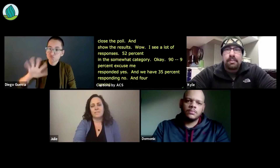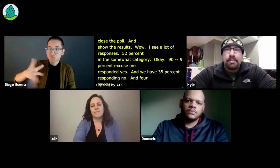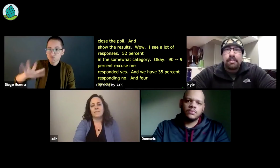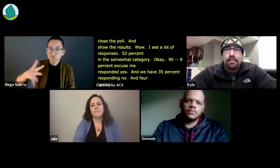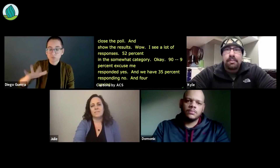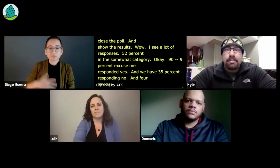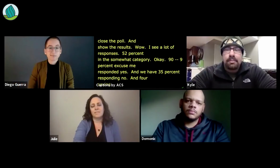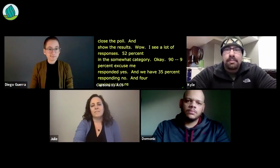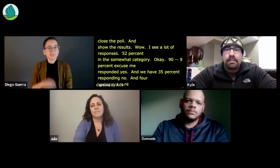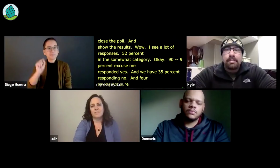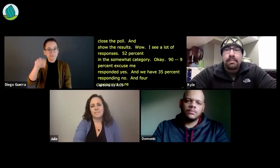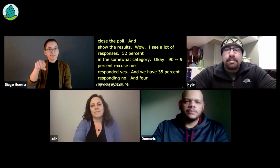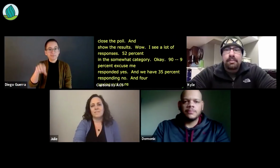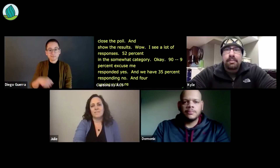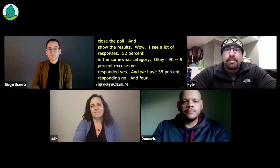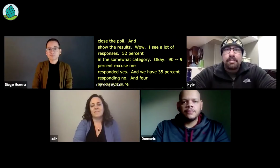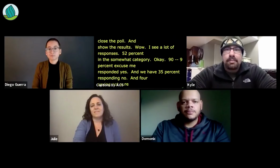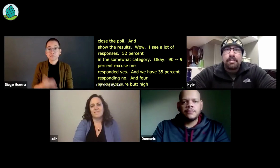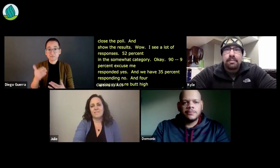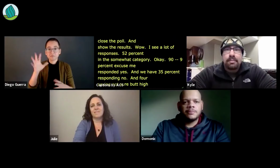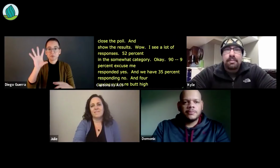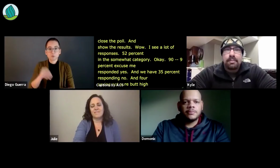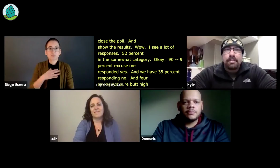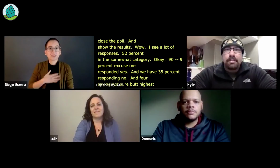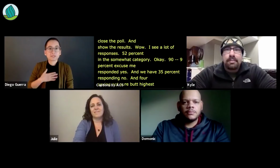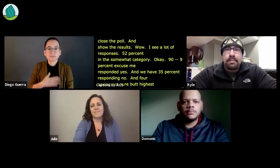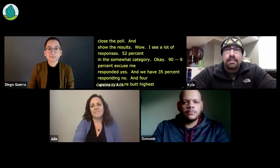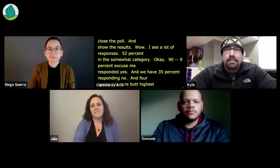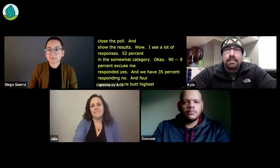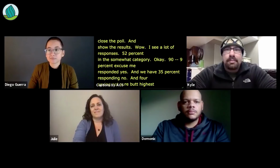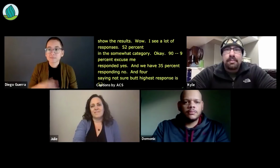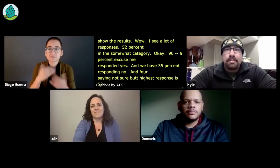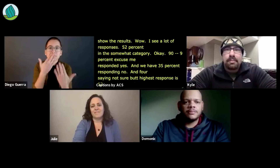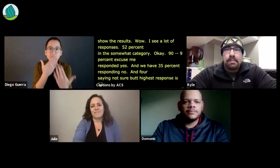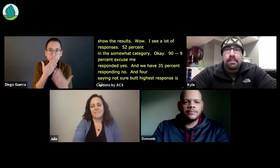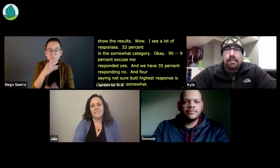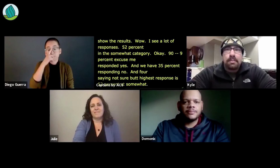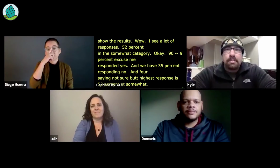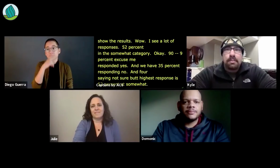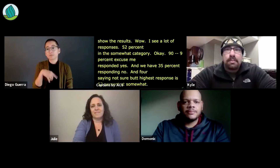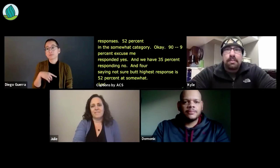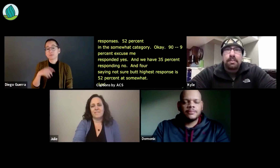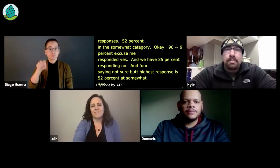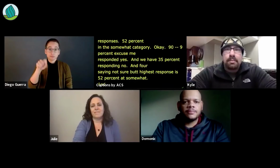We have 71 people reporting that they feel that way.